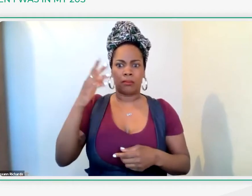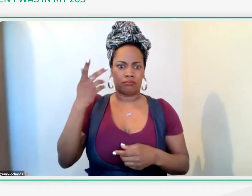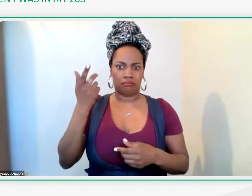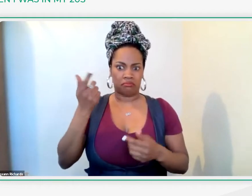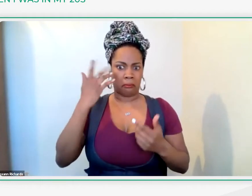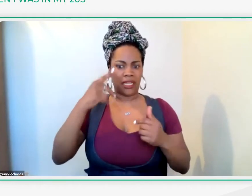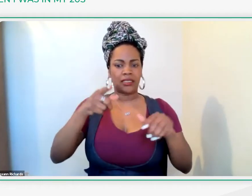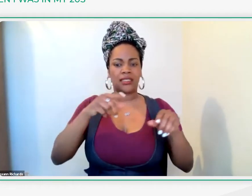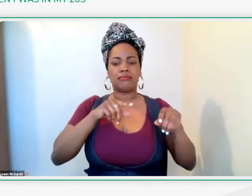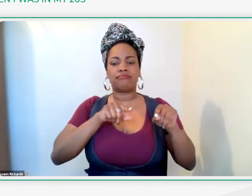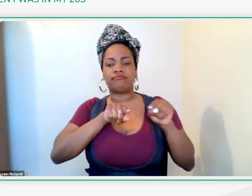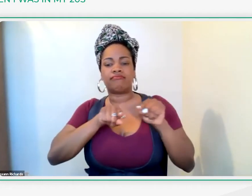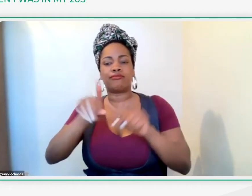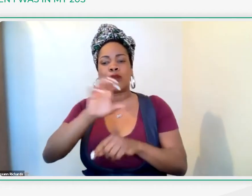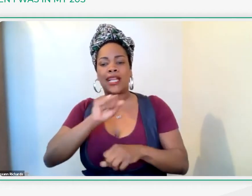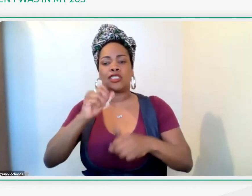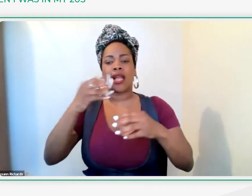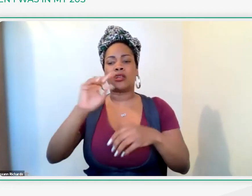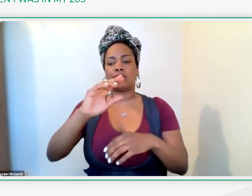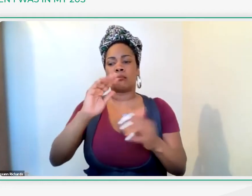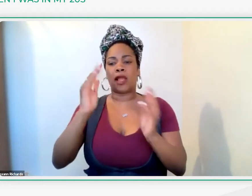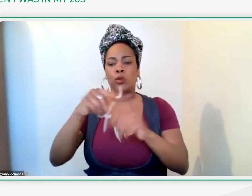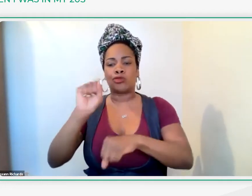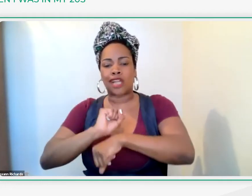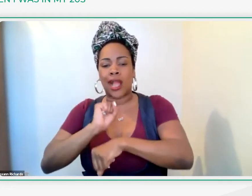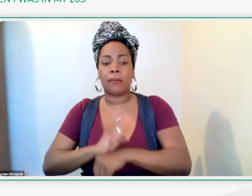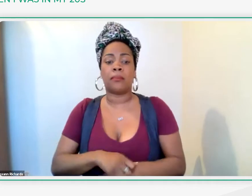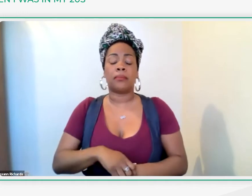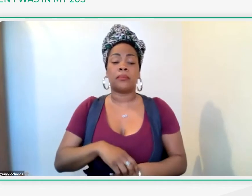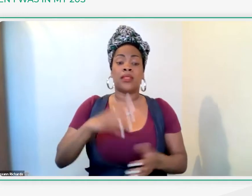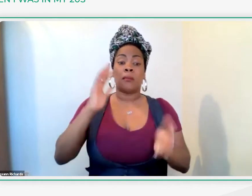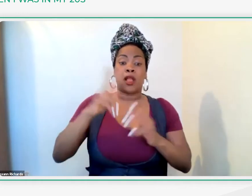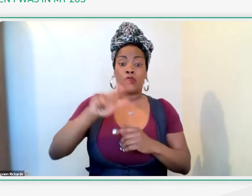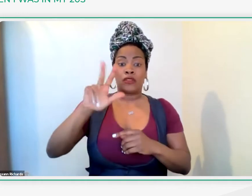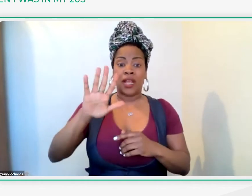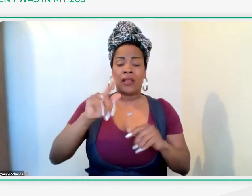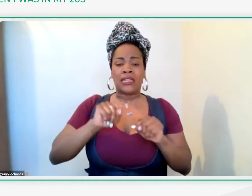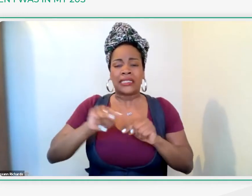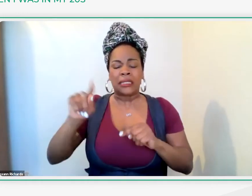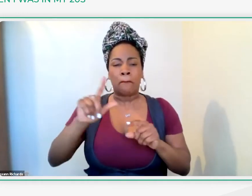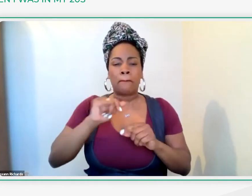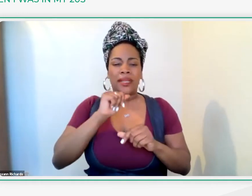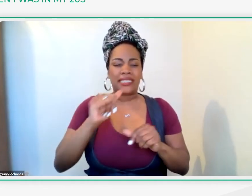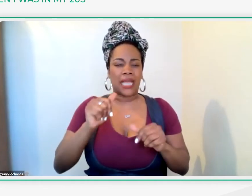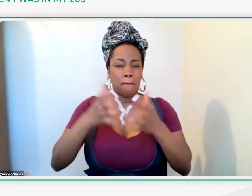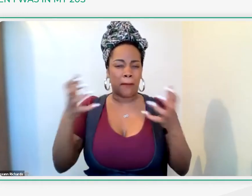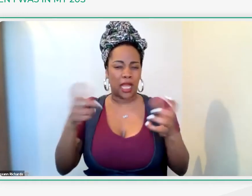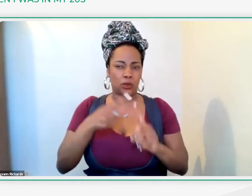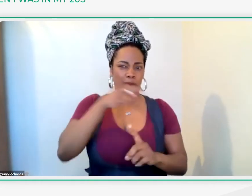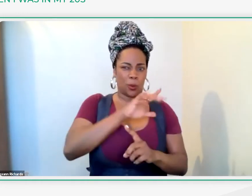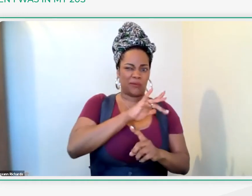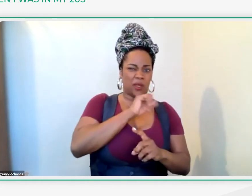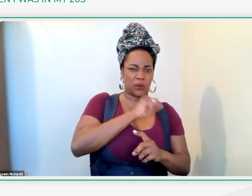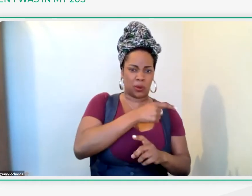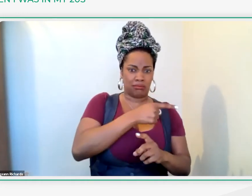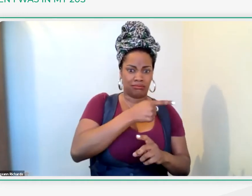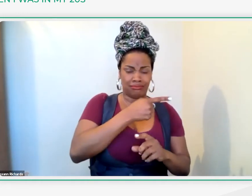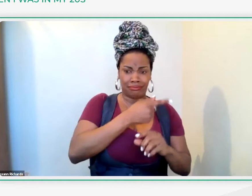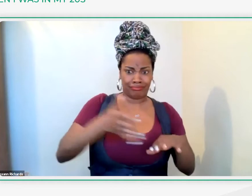And, as your age goes up, in the time you're working at your job,